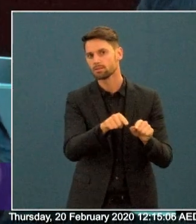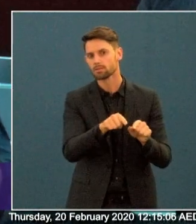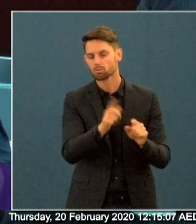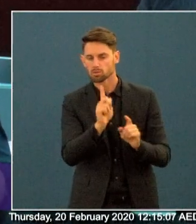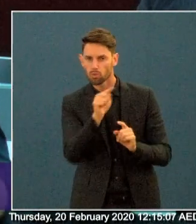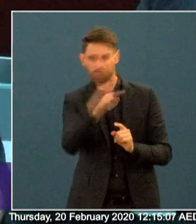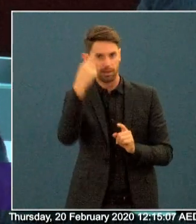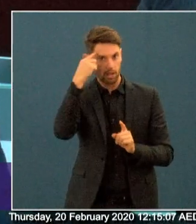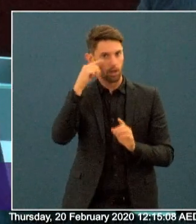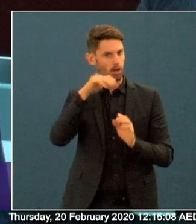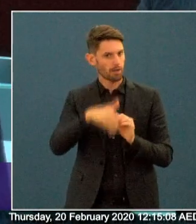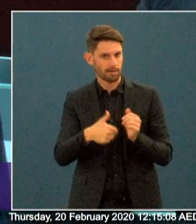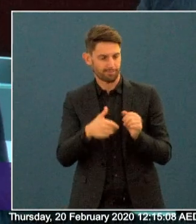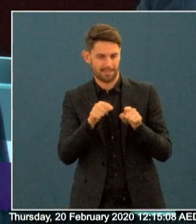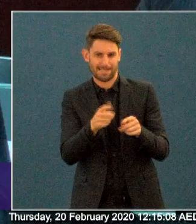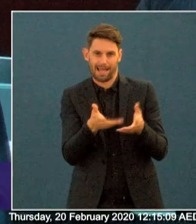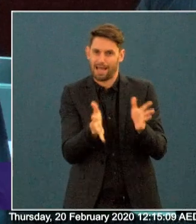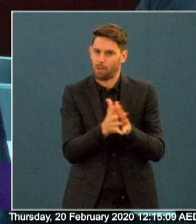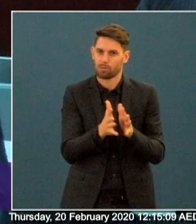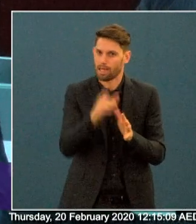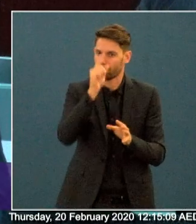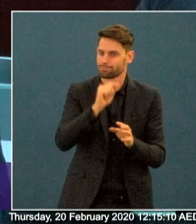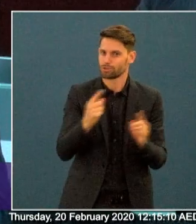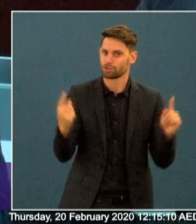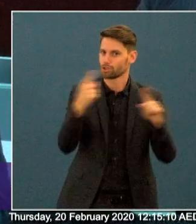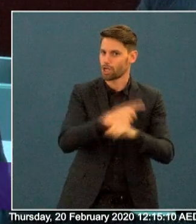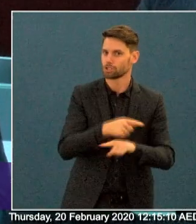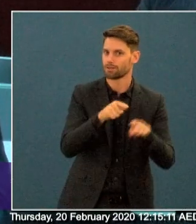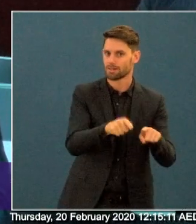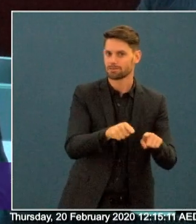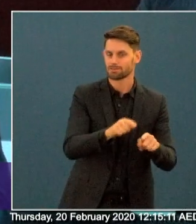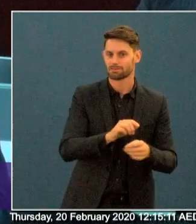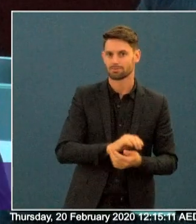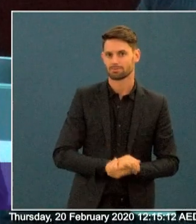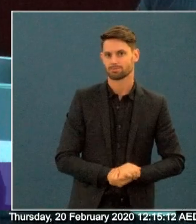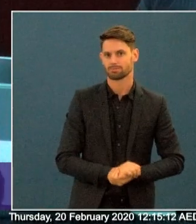your perspective to say how does this actually work, again, if I can use that expression at the coalface?